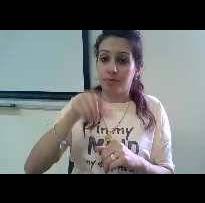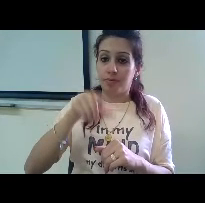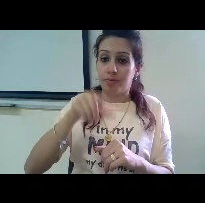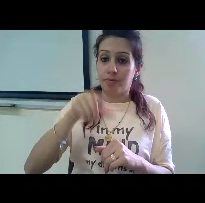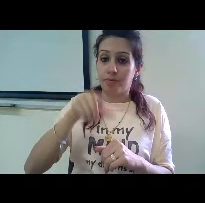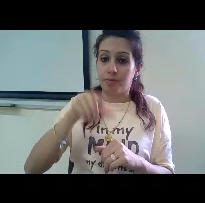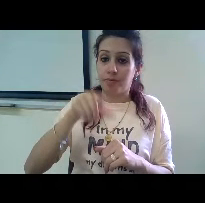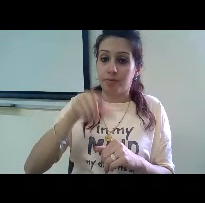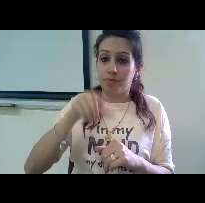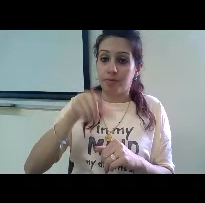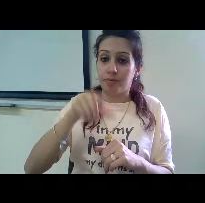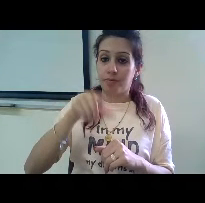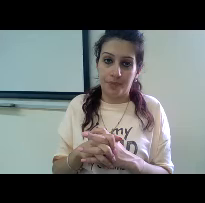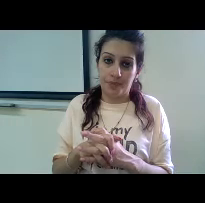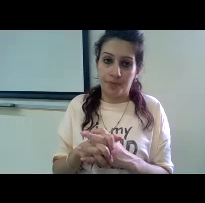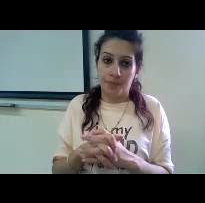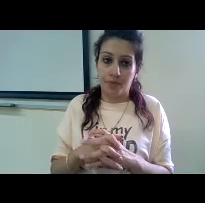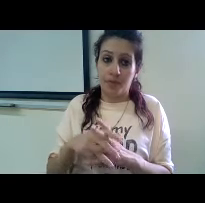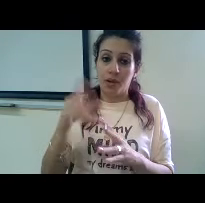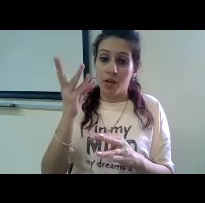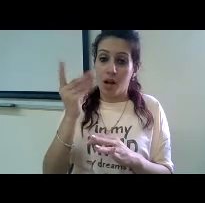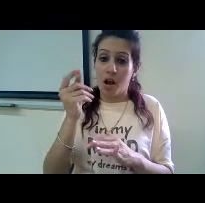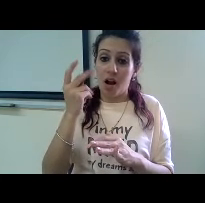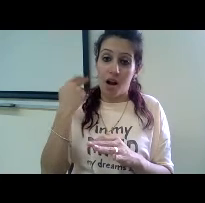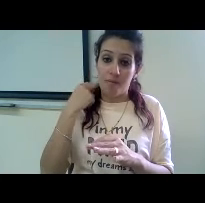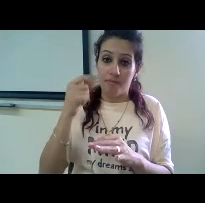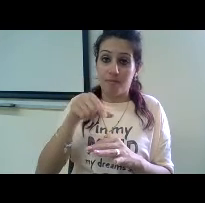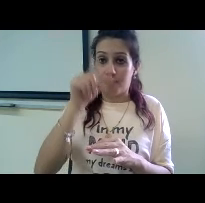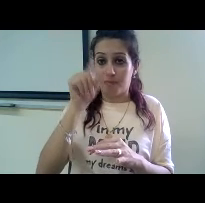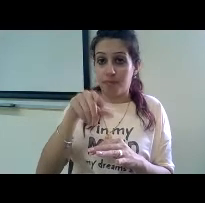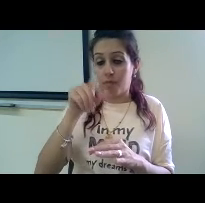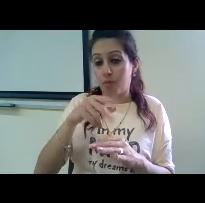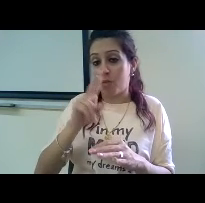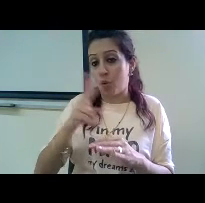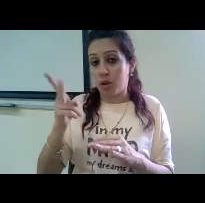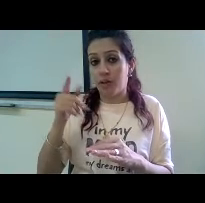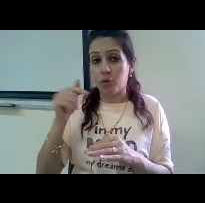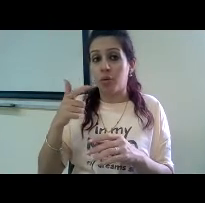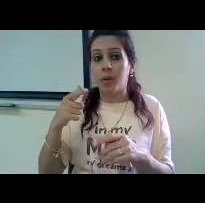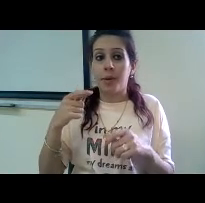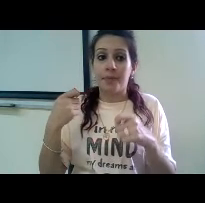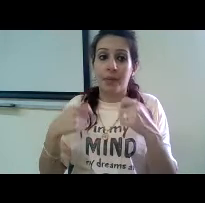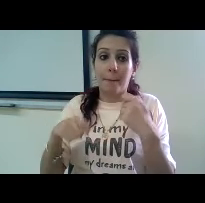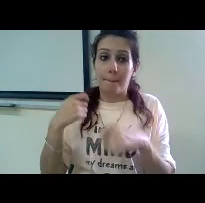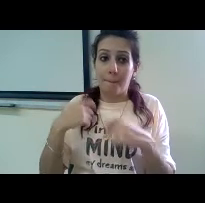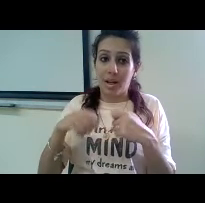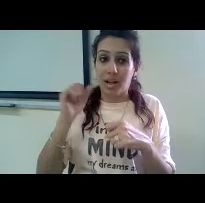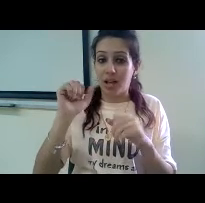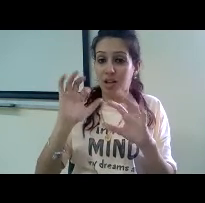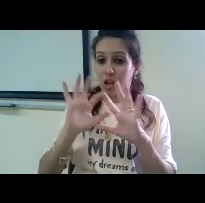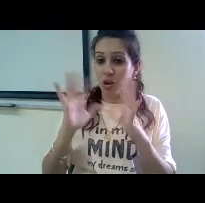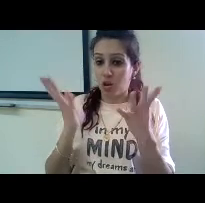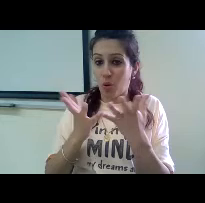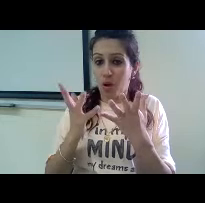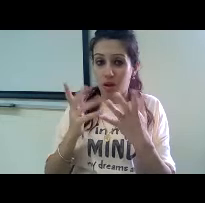The numbers are really not good. I don't want to mention any other countries, I want to mention my own. I'm Hungarian.